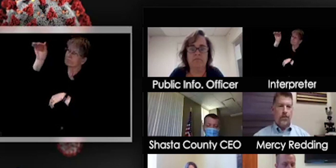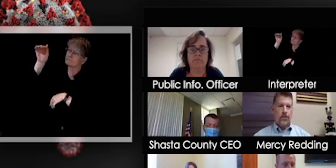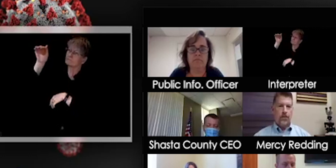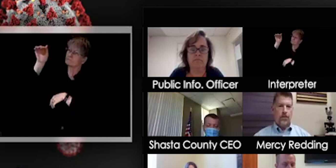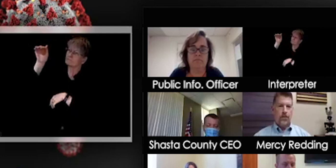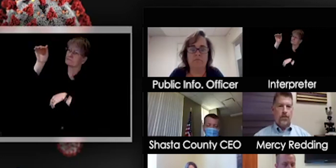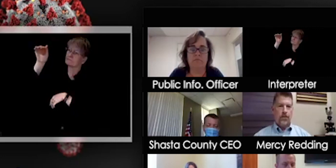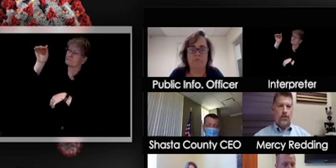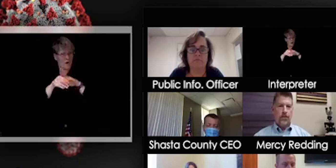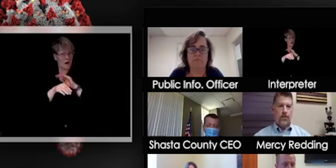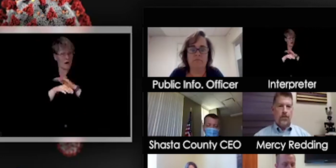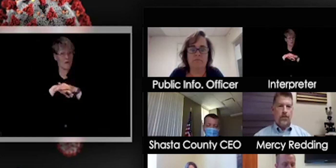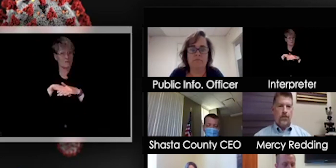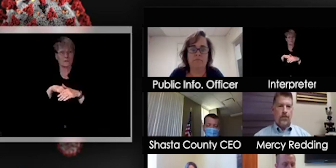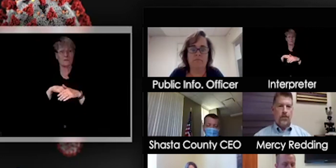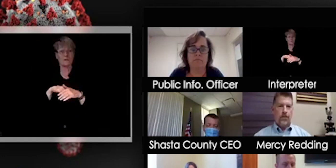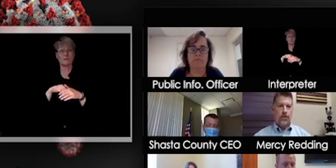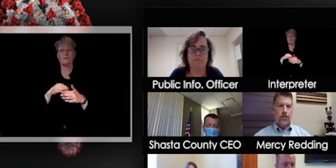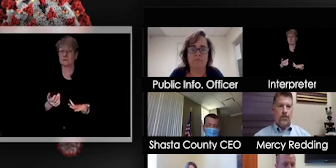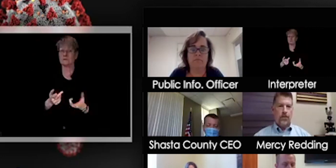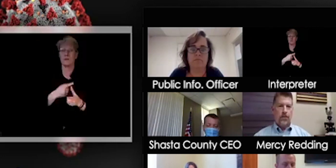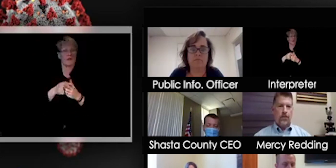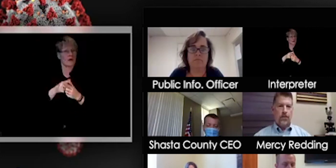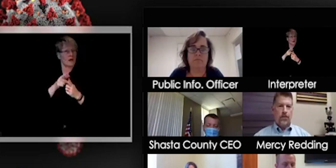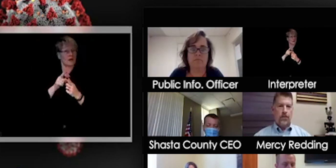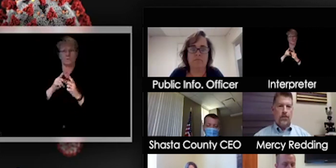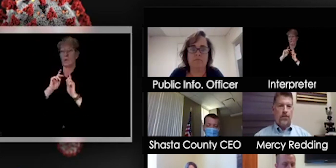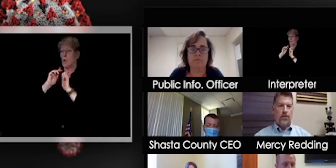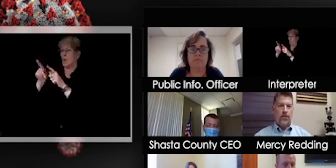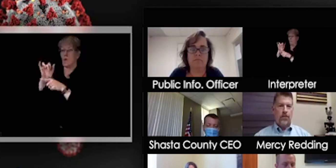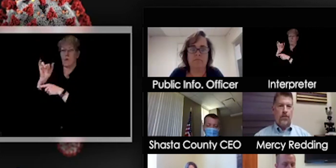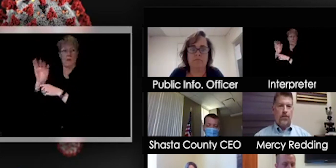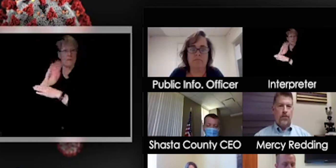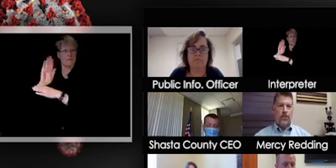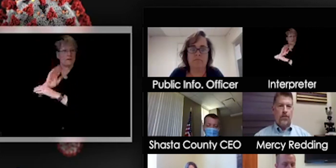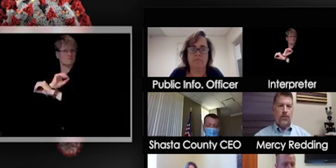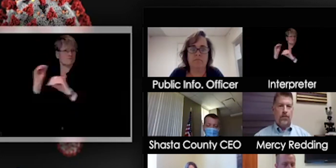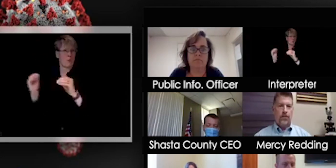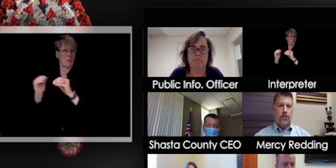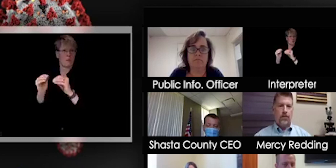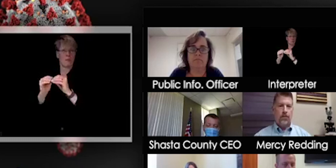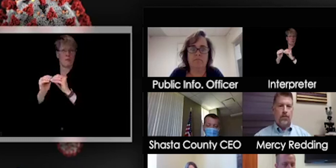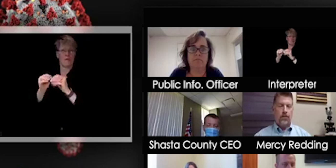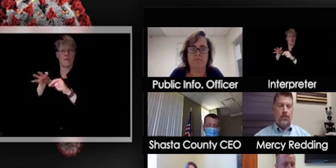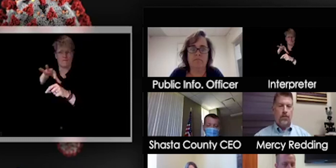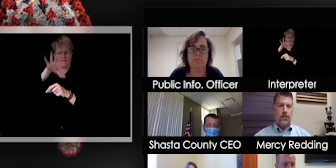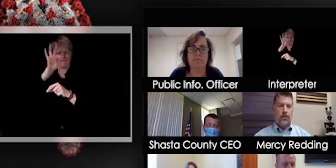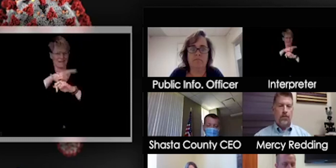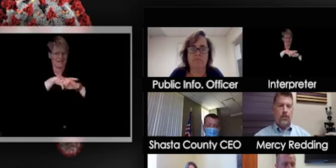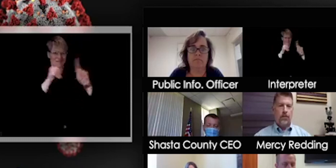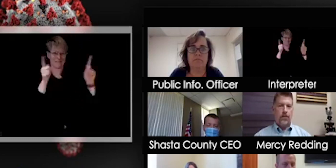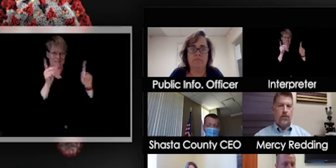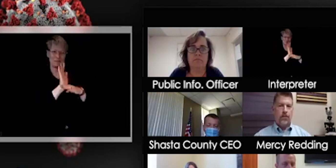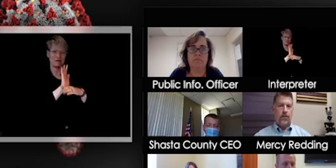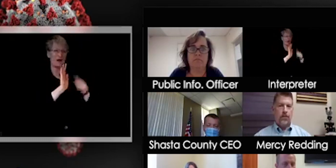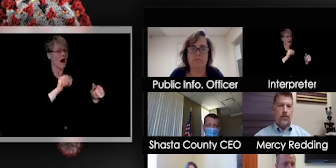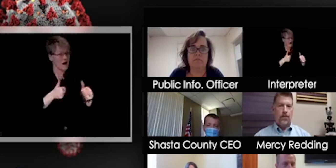your feet and not go there. We’re really trying to encourage businesses to be able